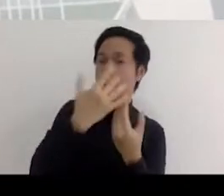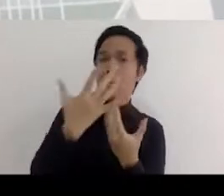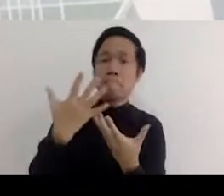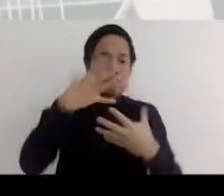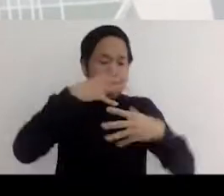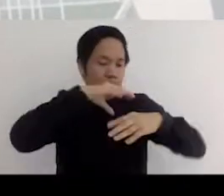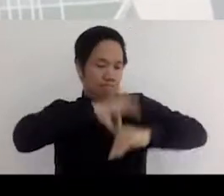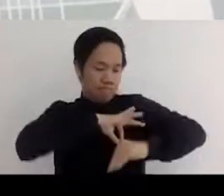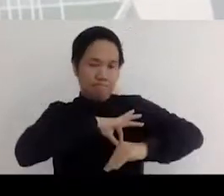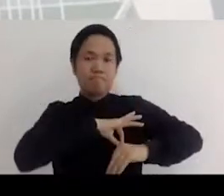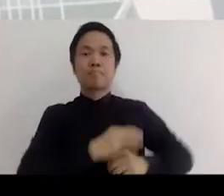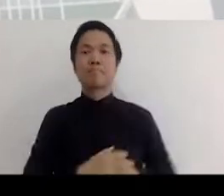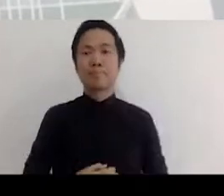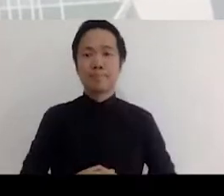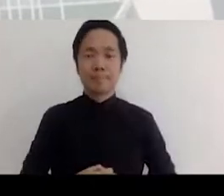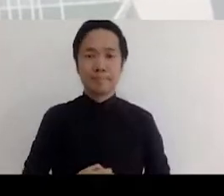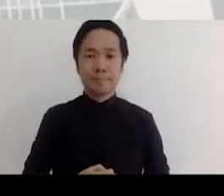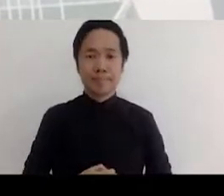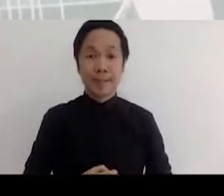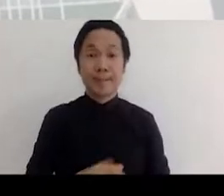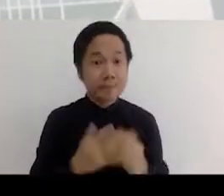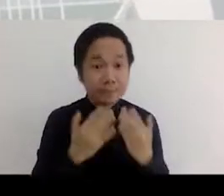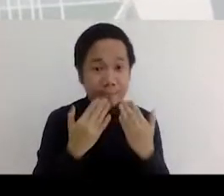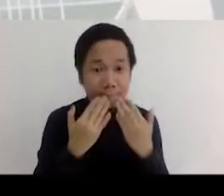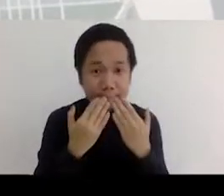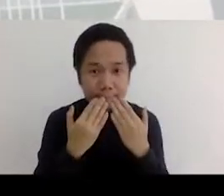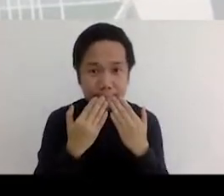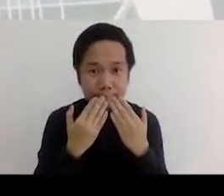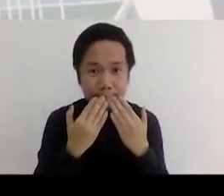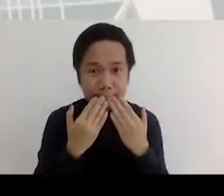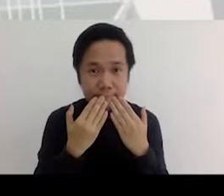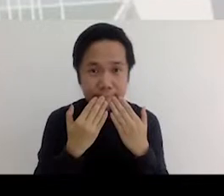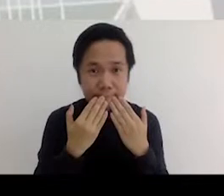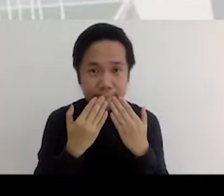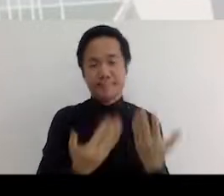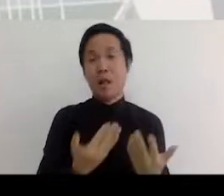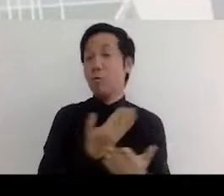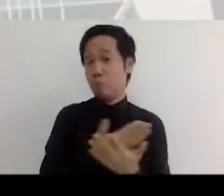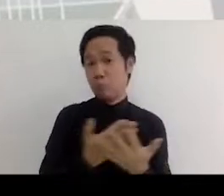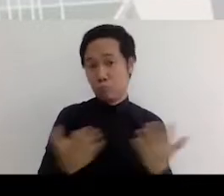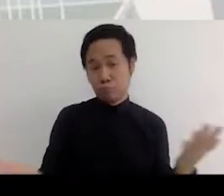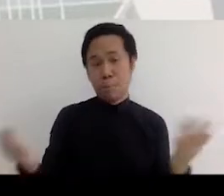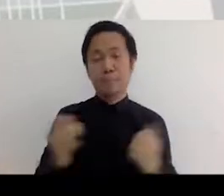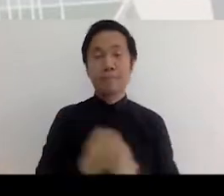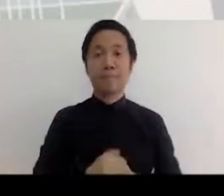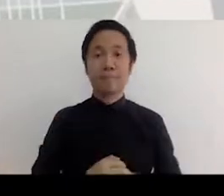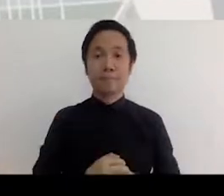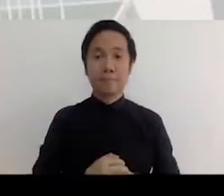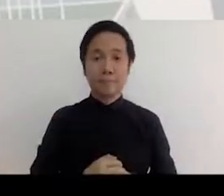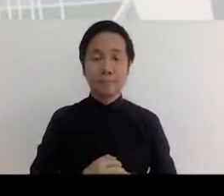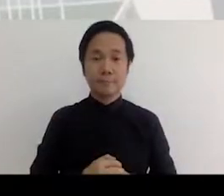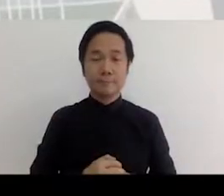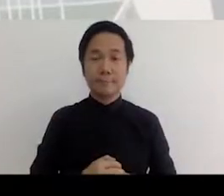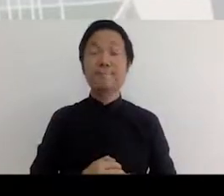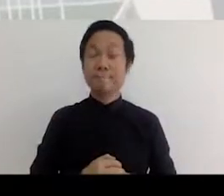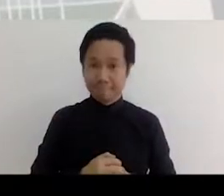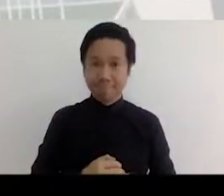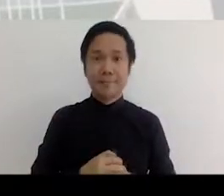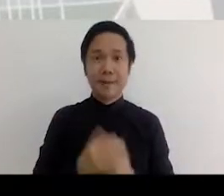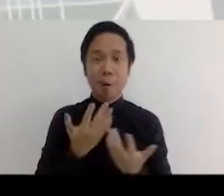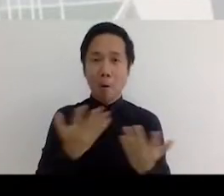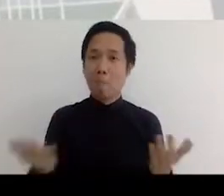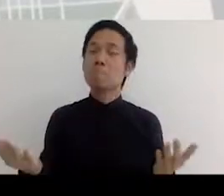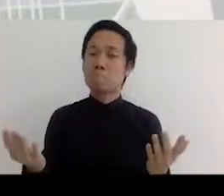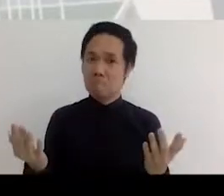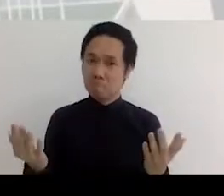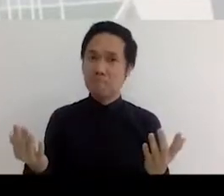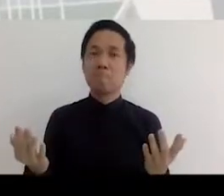some of this political momentum into real action, into real investments. Of course, through the United Nations and through our member States